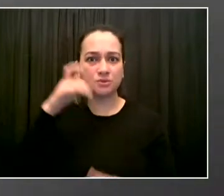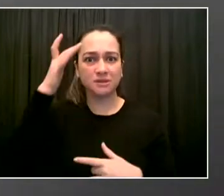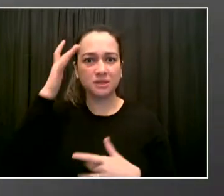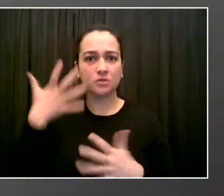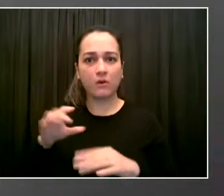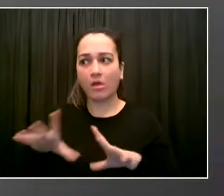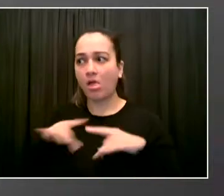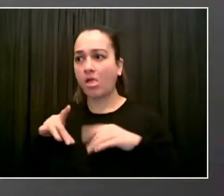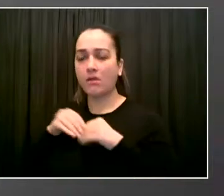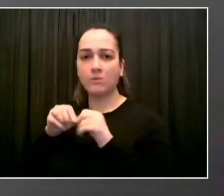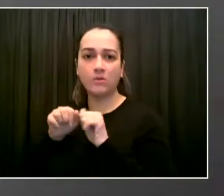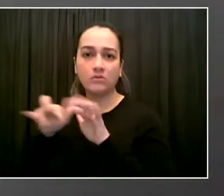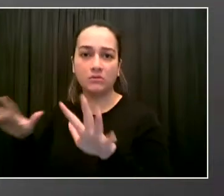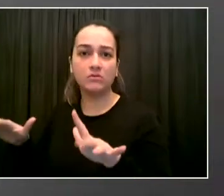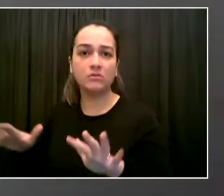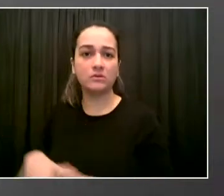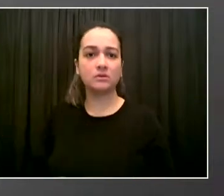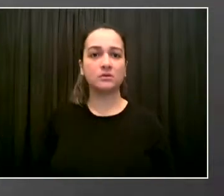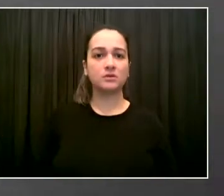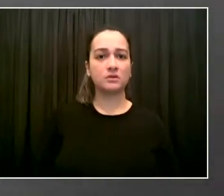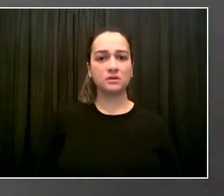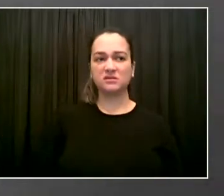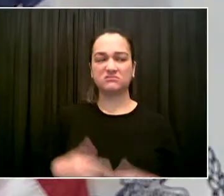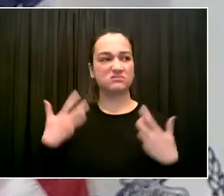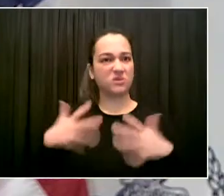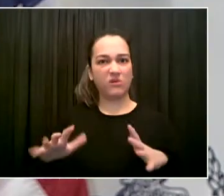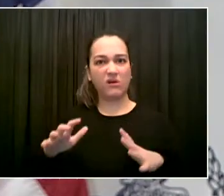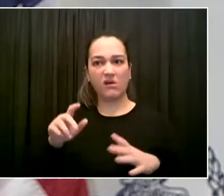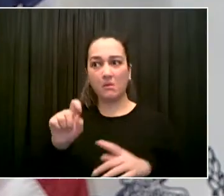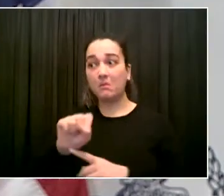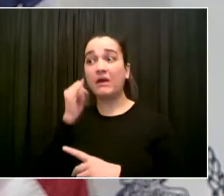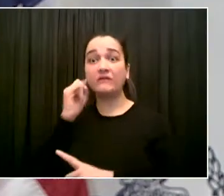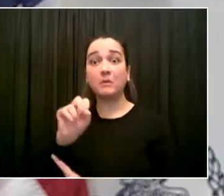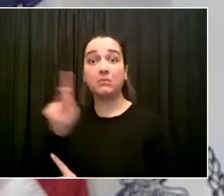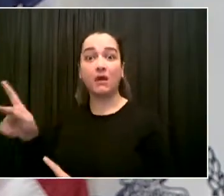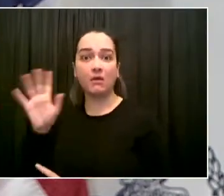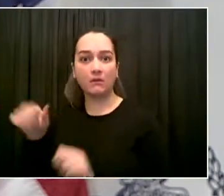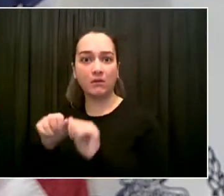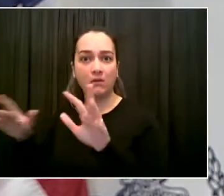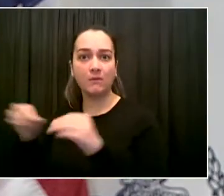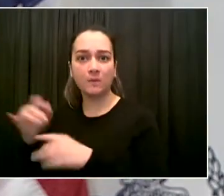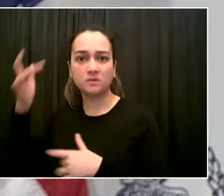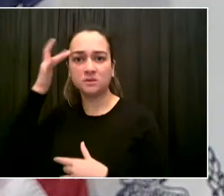LOCATION WAS MUCH SMALLER, NOT DUE TO HAVING CREATED SEPARATE